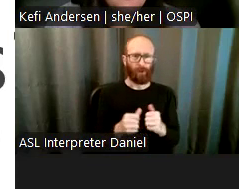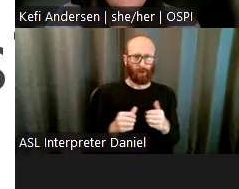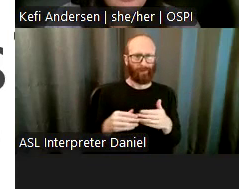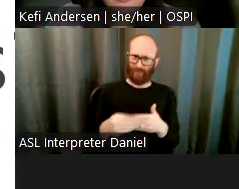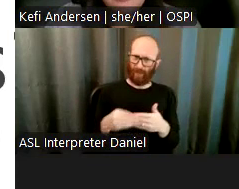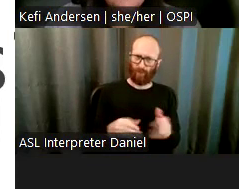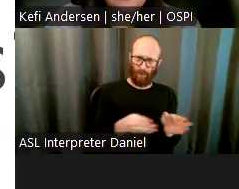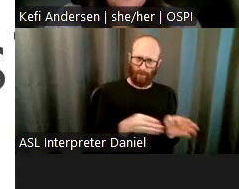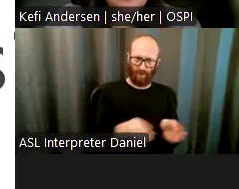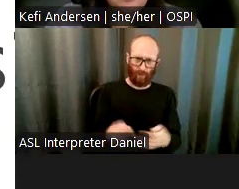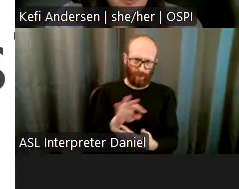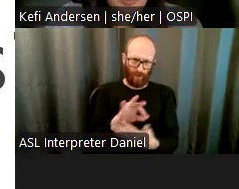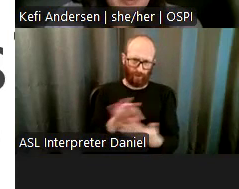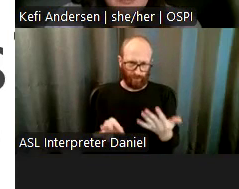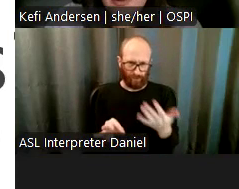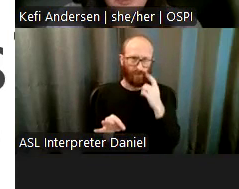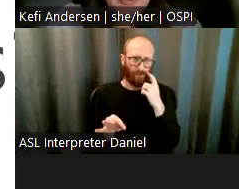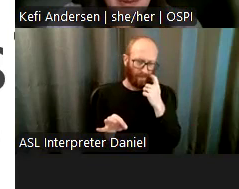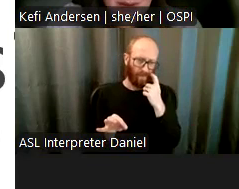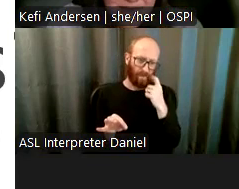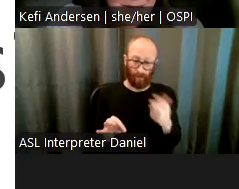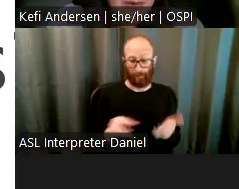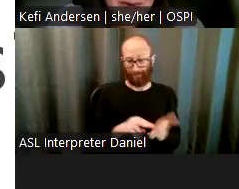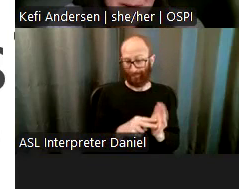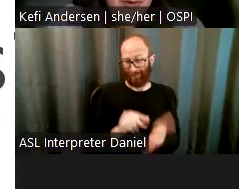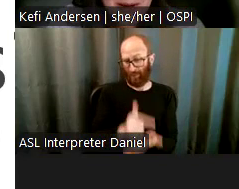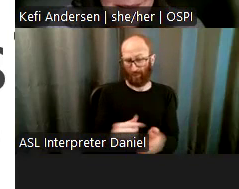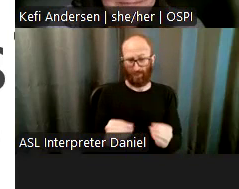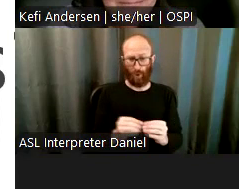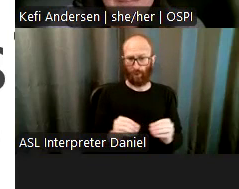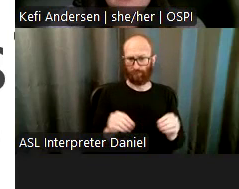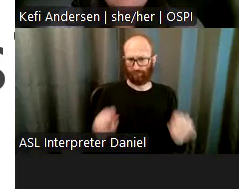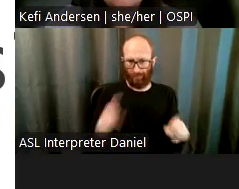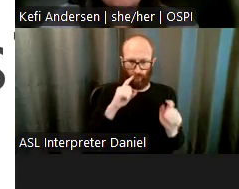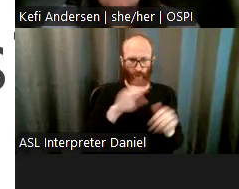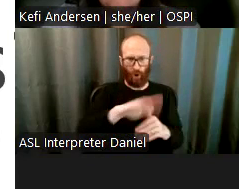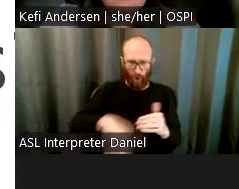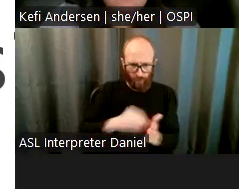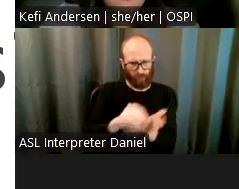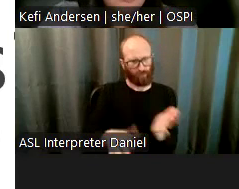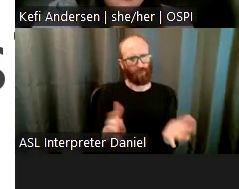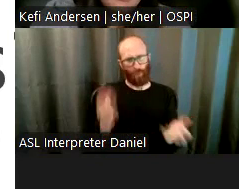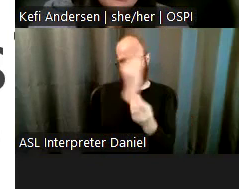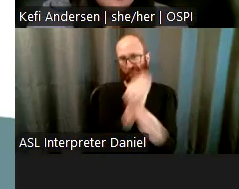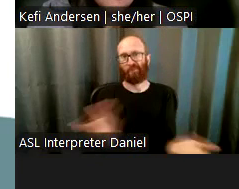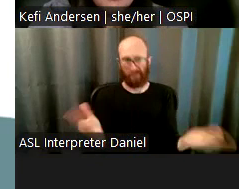make graduation more accessible to more students. So we want you to know about it.